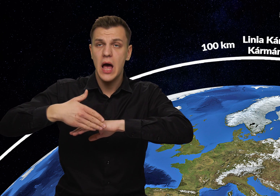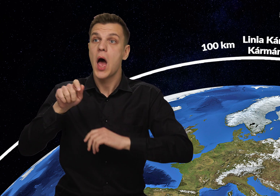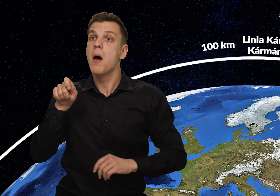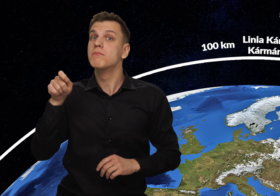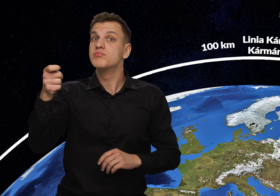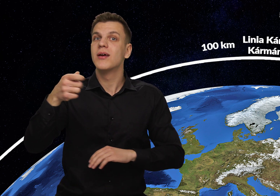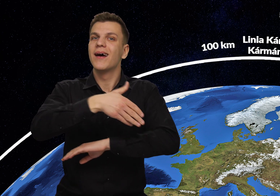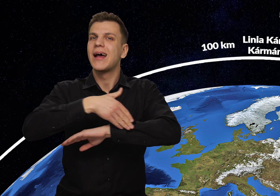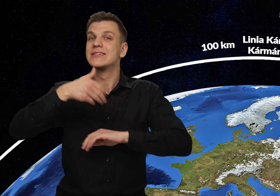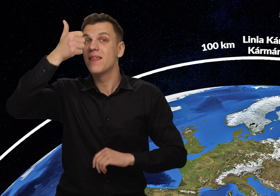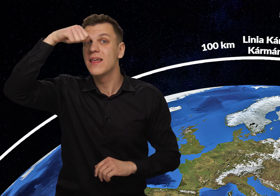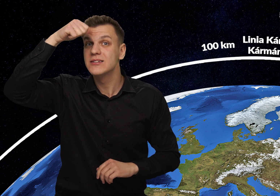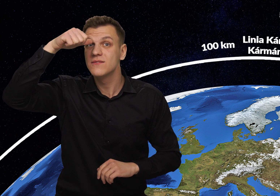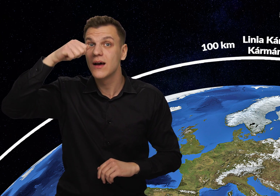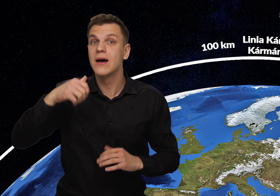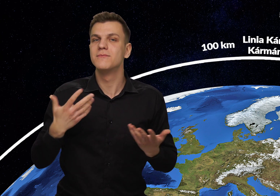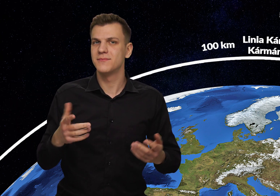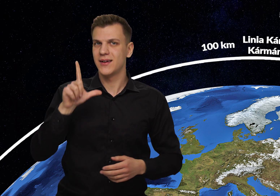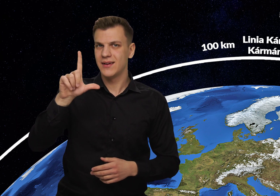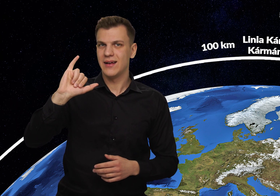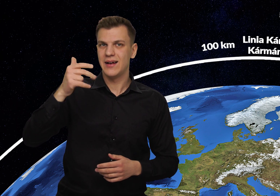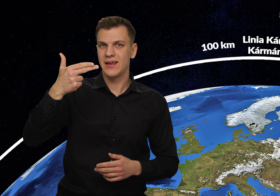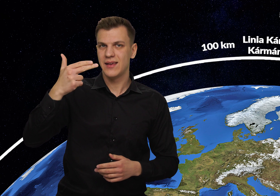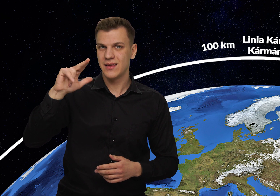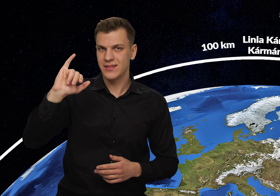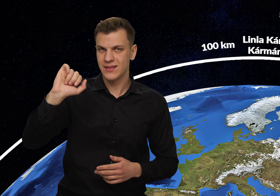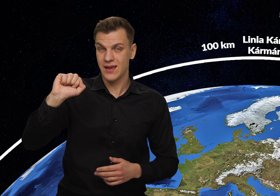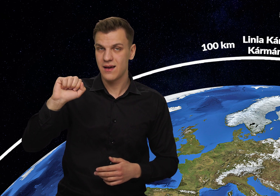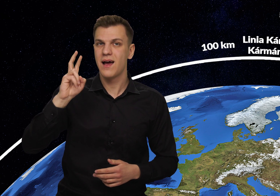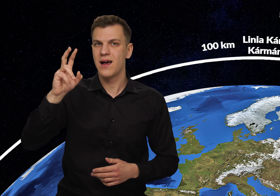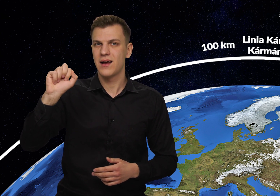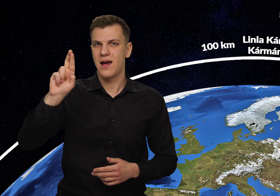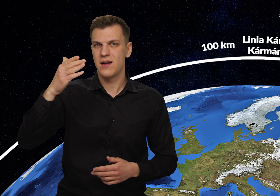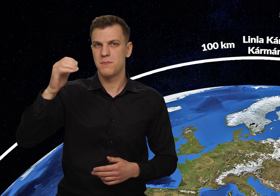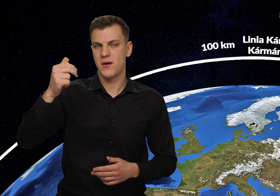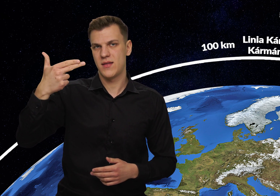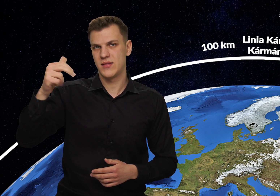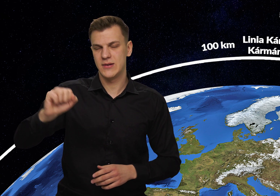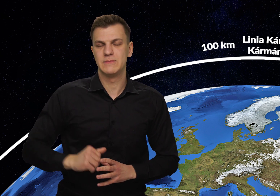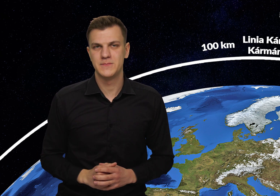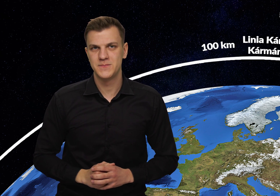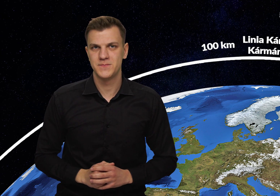is called the Kármán Line.